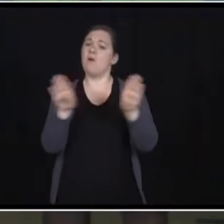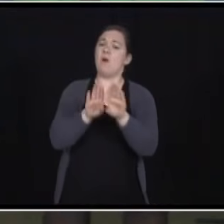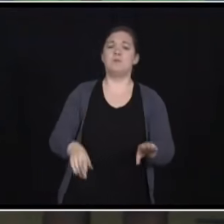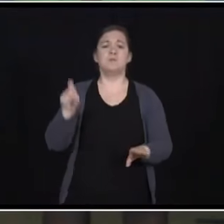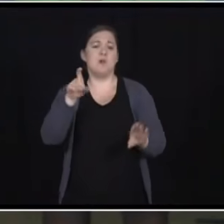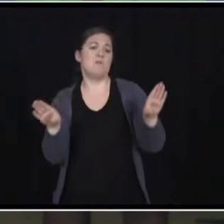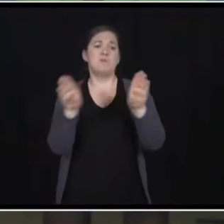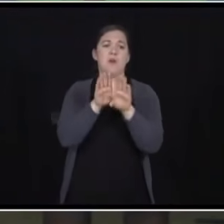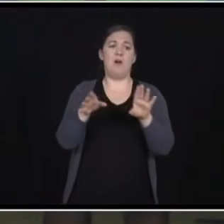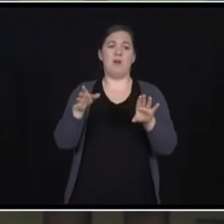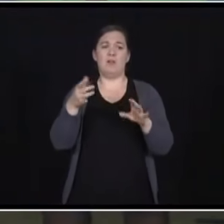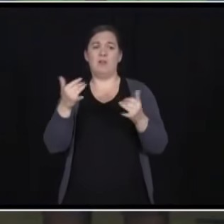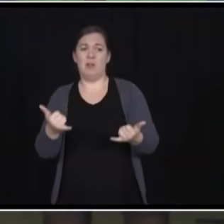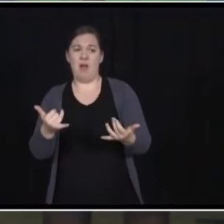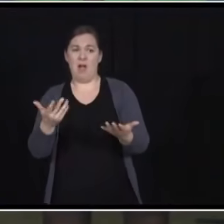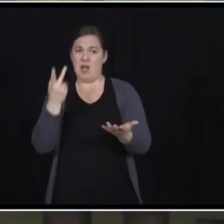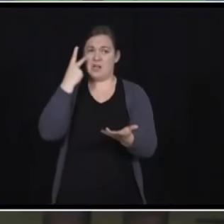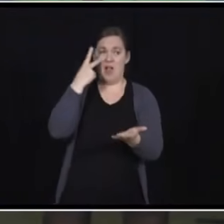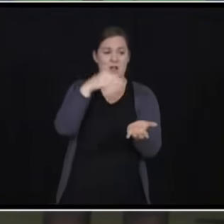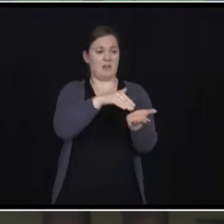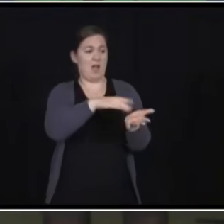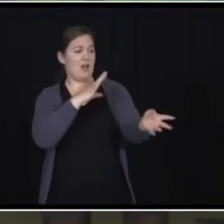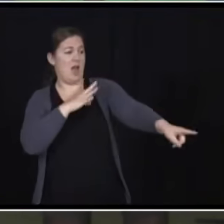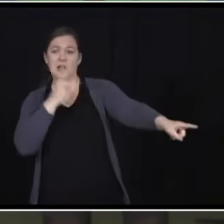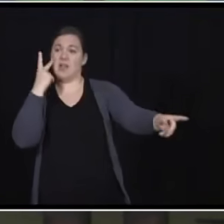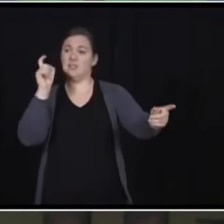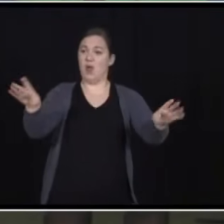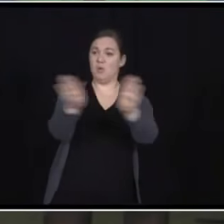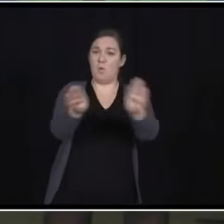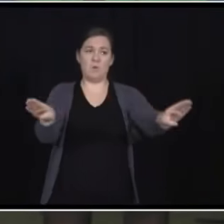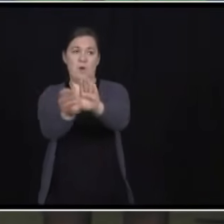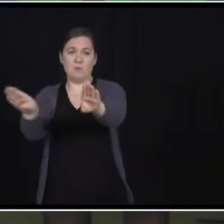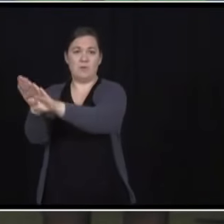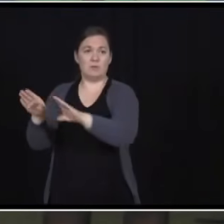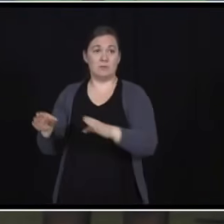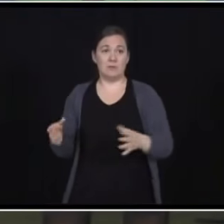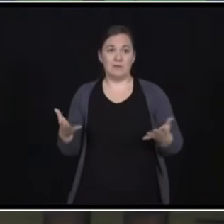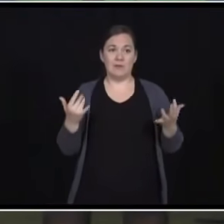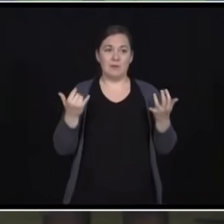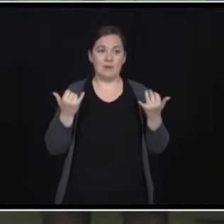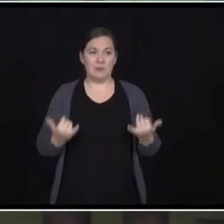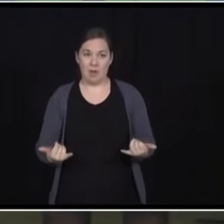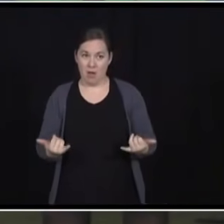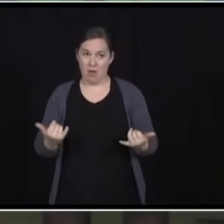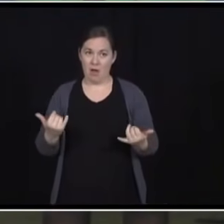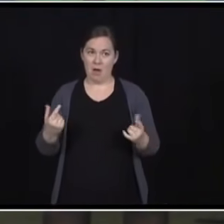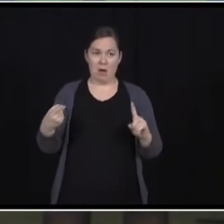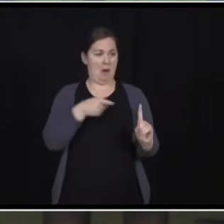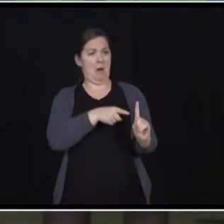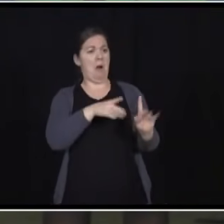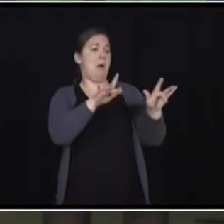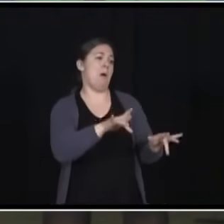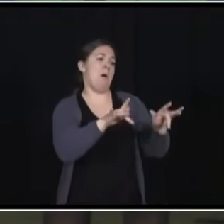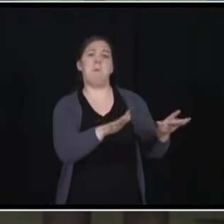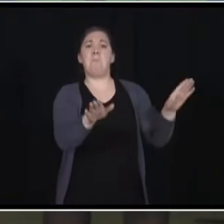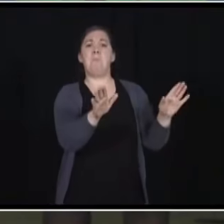but last week or 2 weeks ago, the media is hammering about closing it down. And they are pulling out every doctor from every